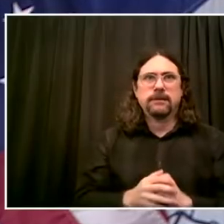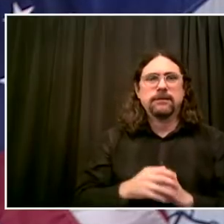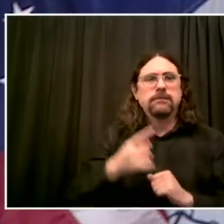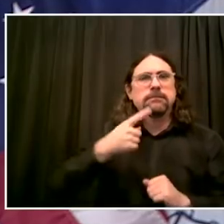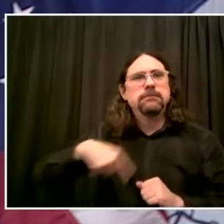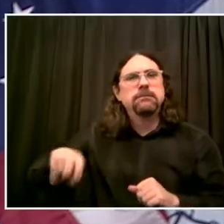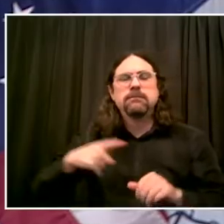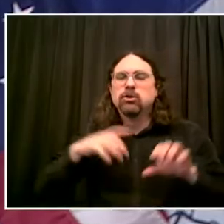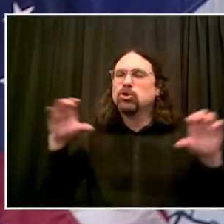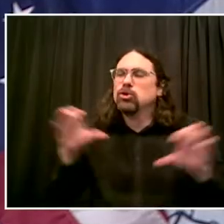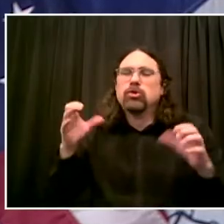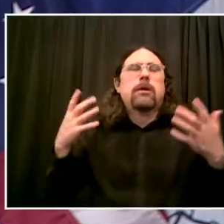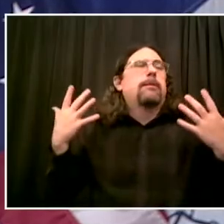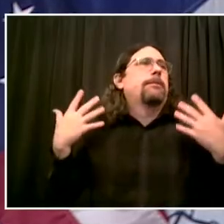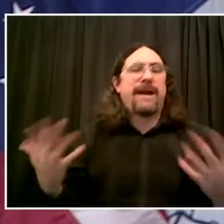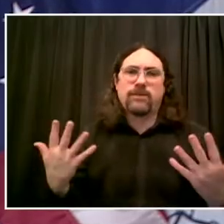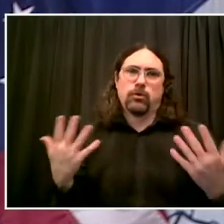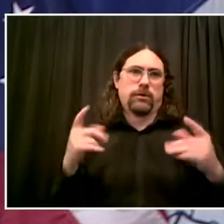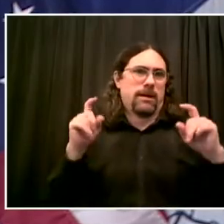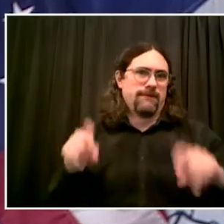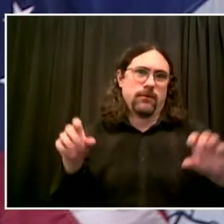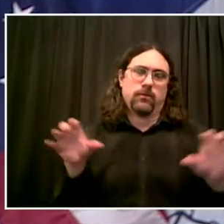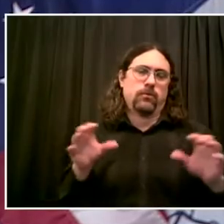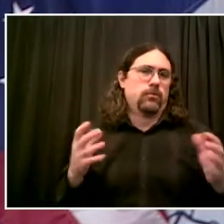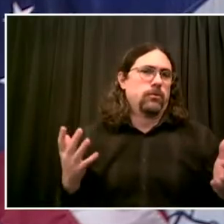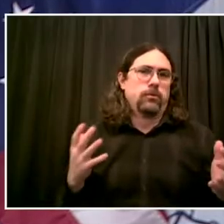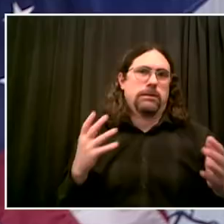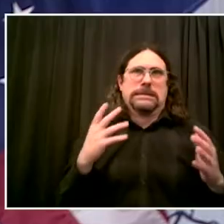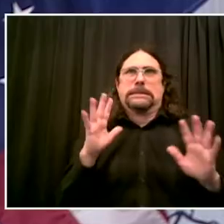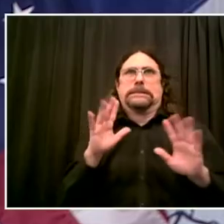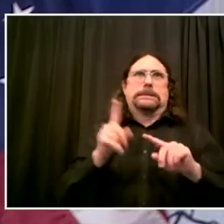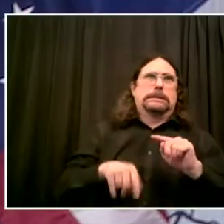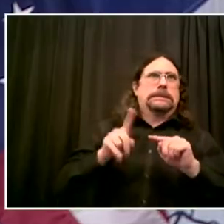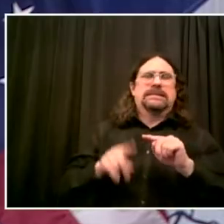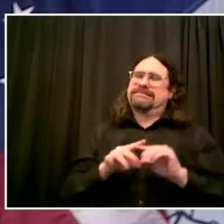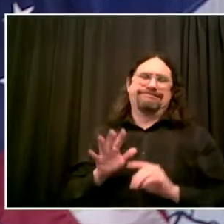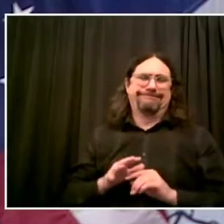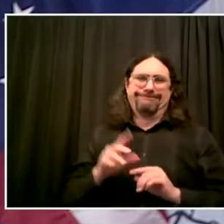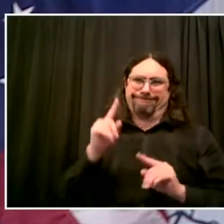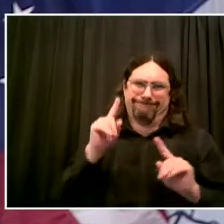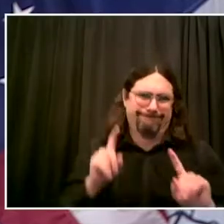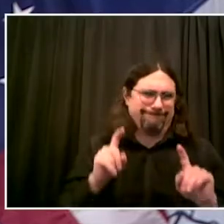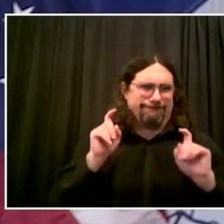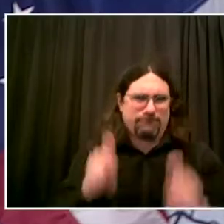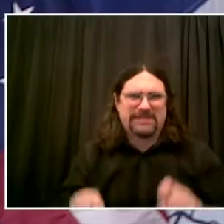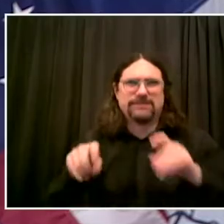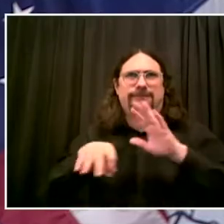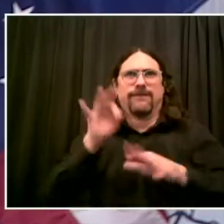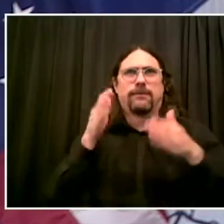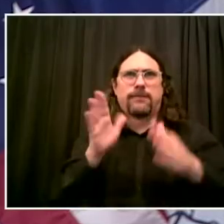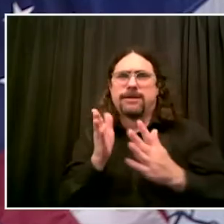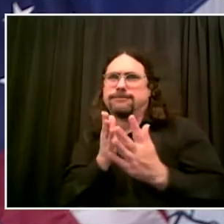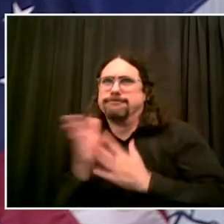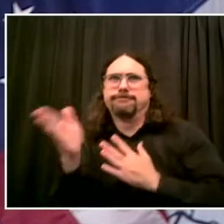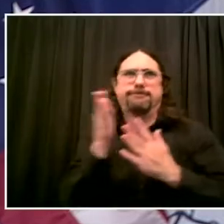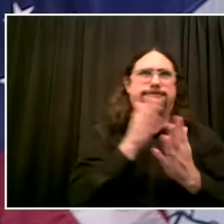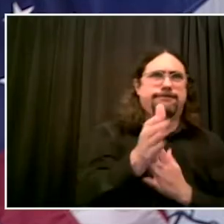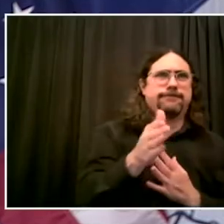WHAT IT TAKES TO